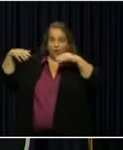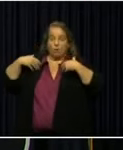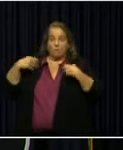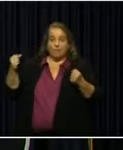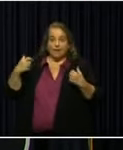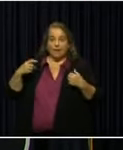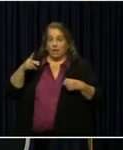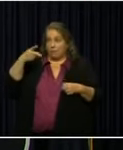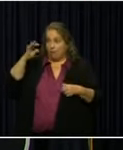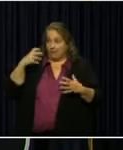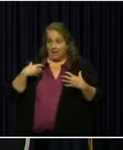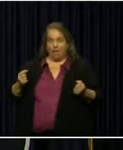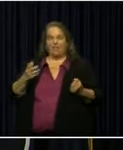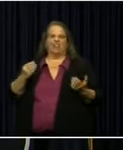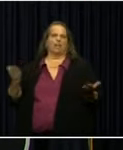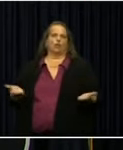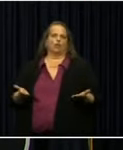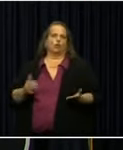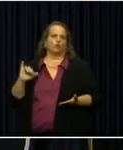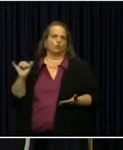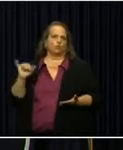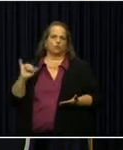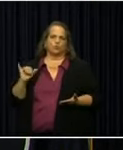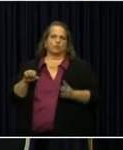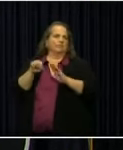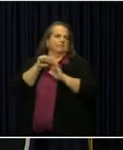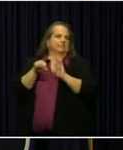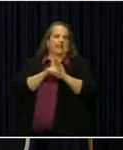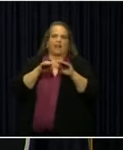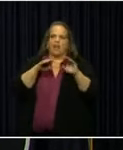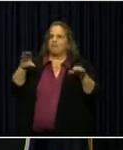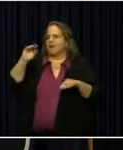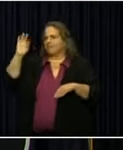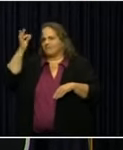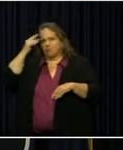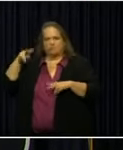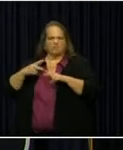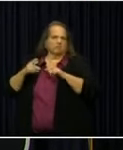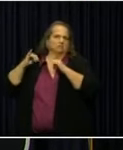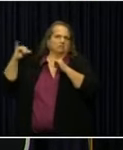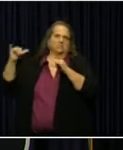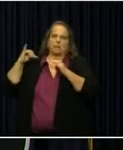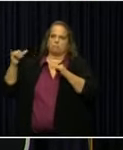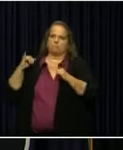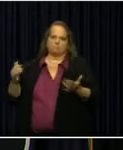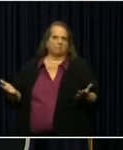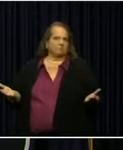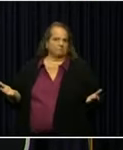CATALOGUE IT. NOW WE LIVE IN A WORLD WHERE